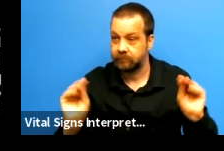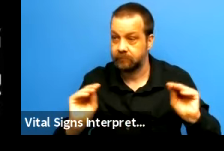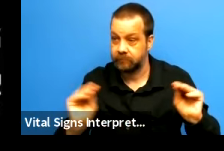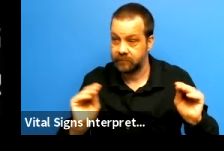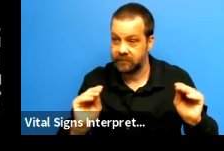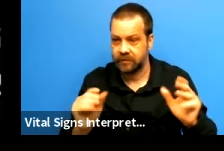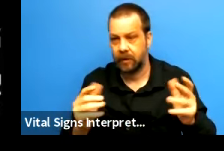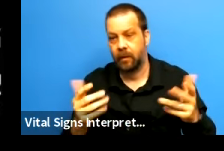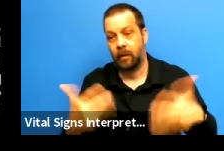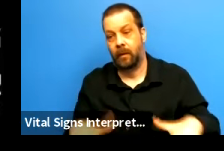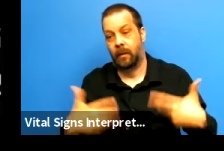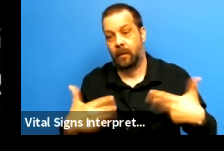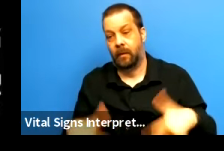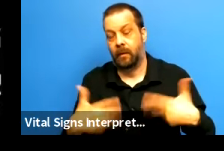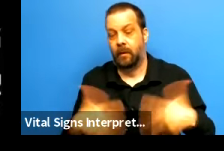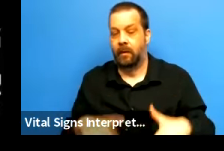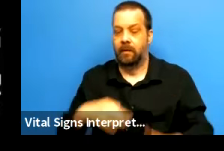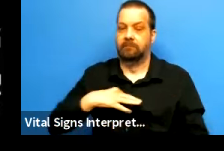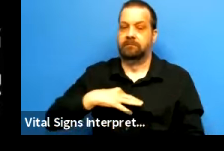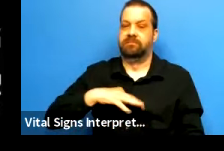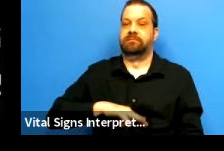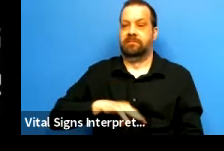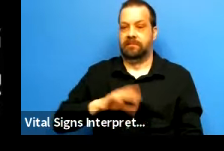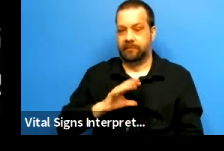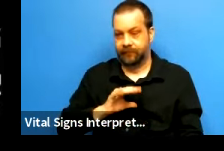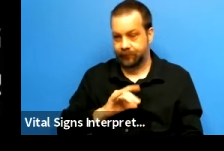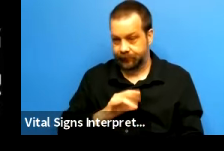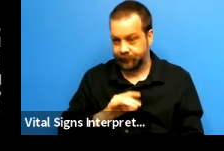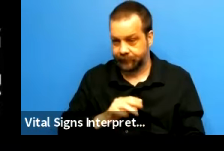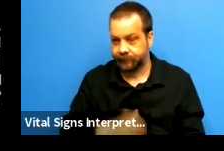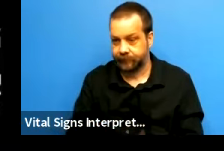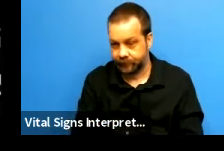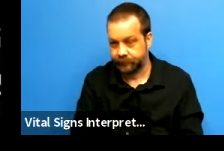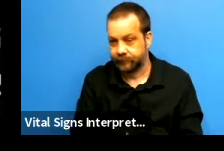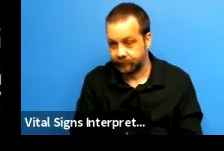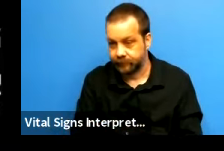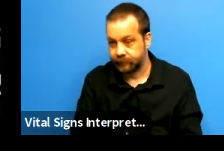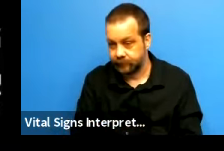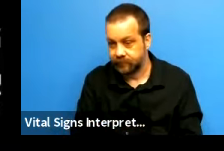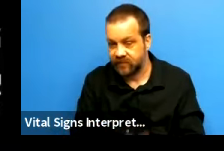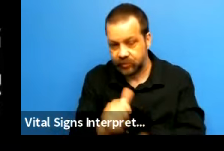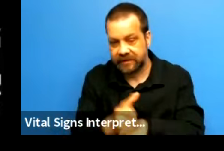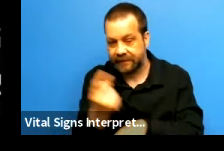So possibly setting up a way to communicate is helpful.